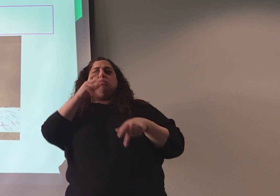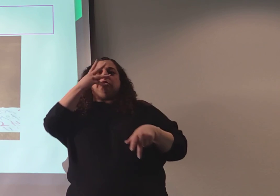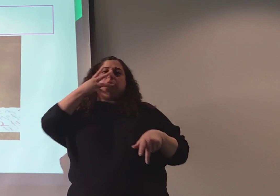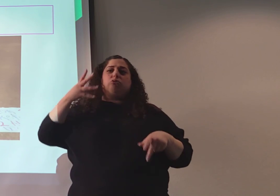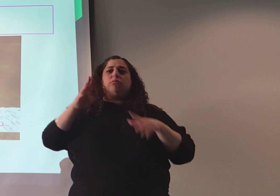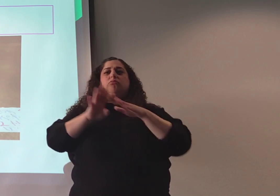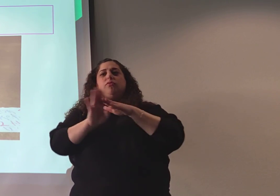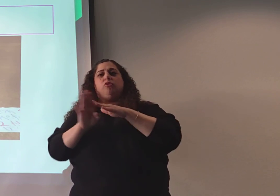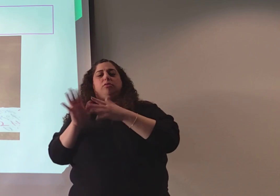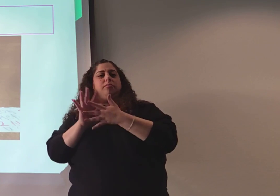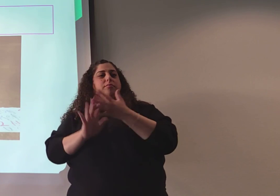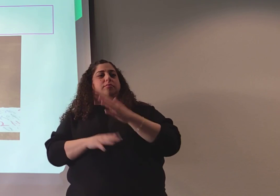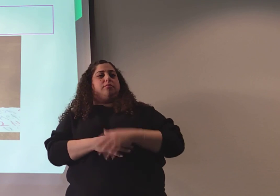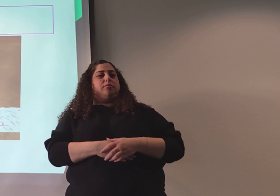We can add it to the recording.